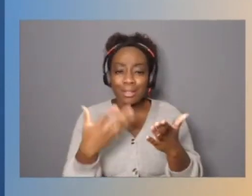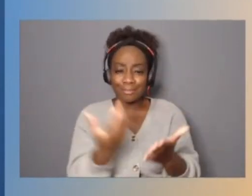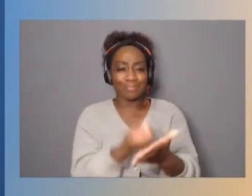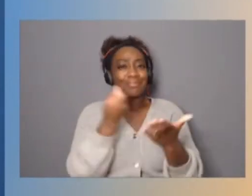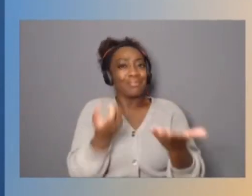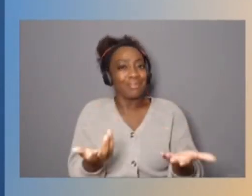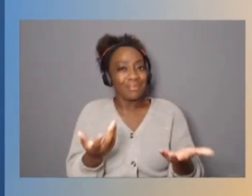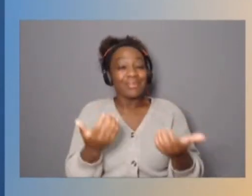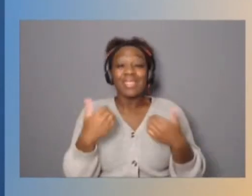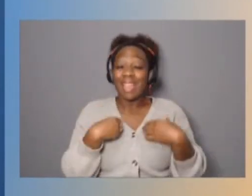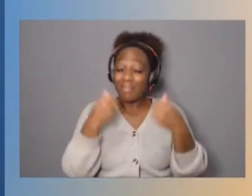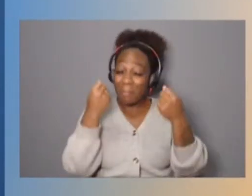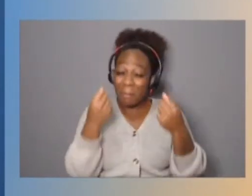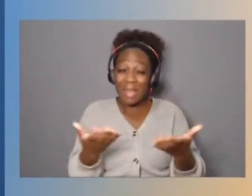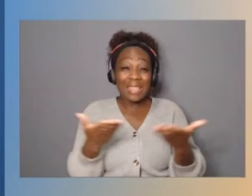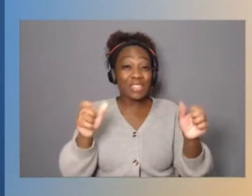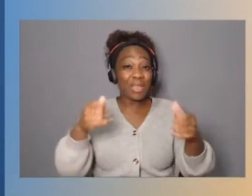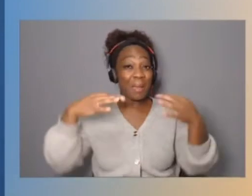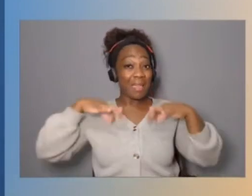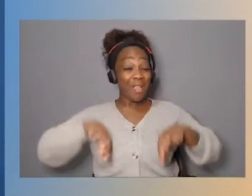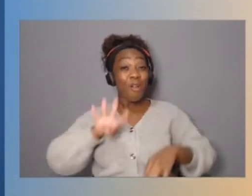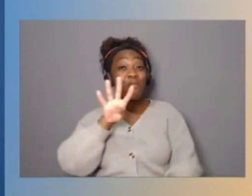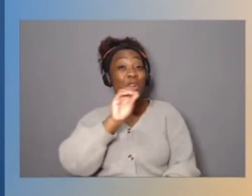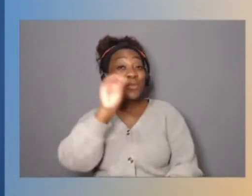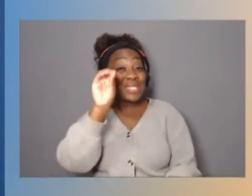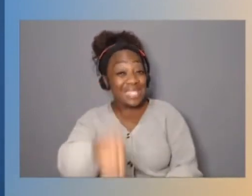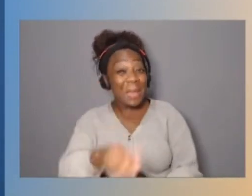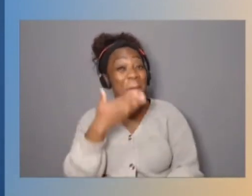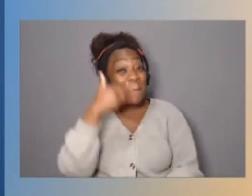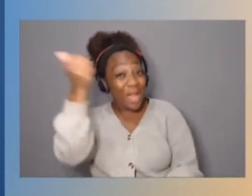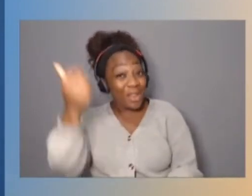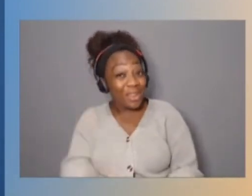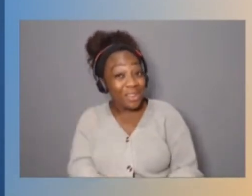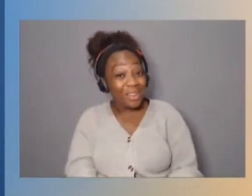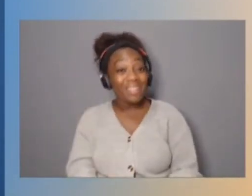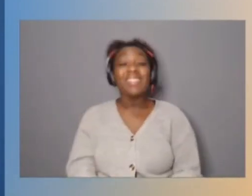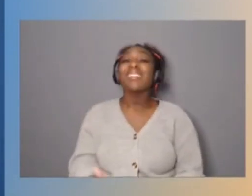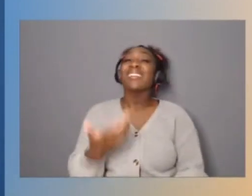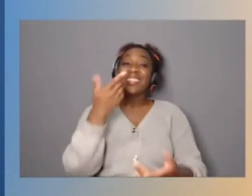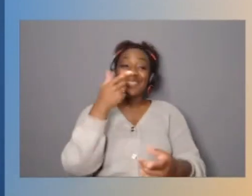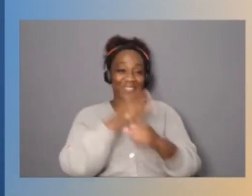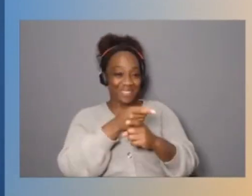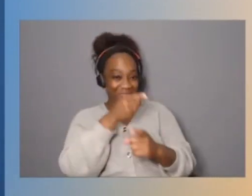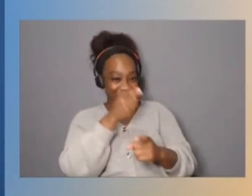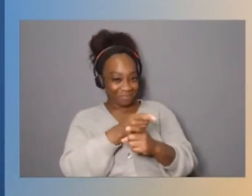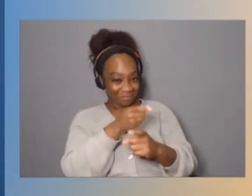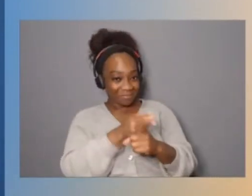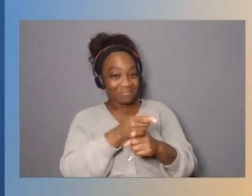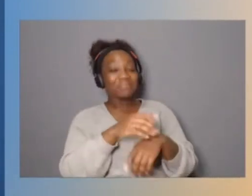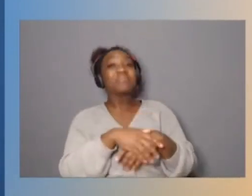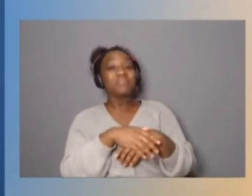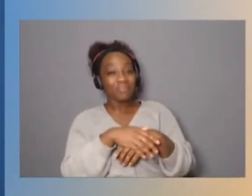40% better price performance. [Art] That's right, yeah. Yeah, and yeah, exactly right. The Fast Start program,